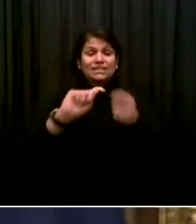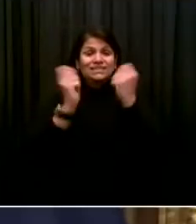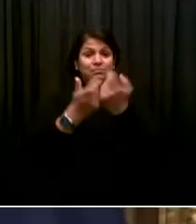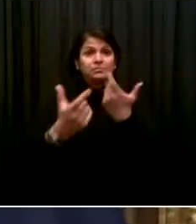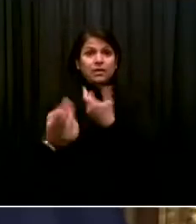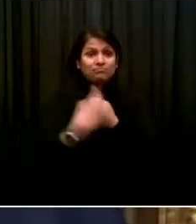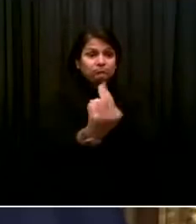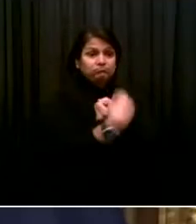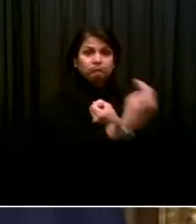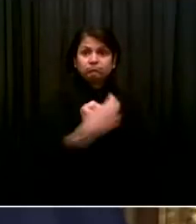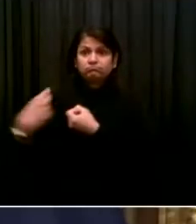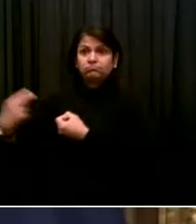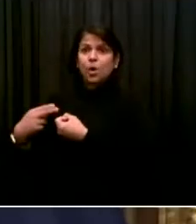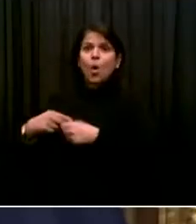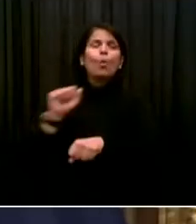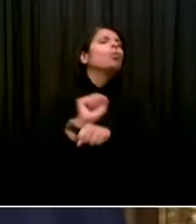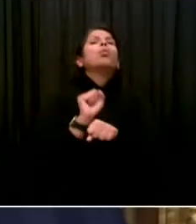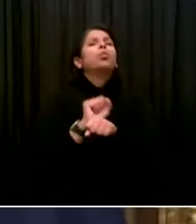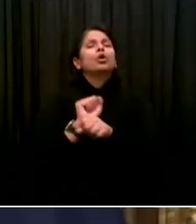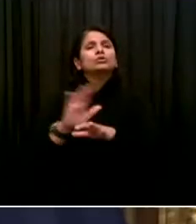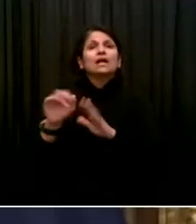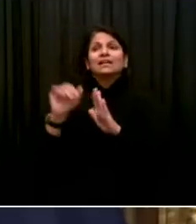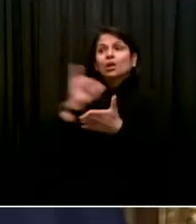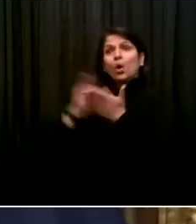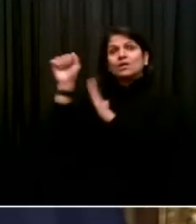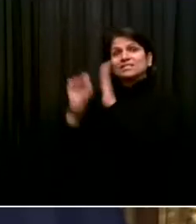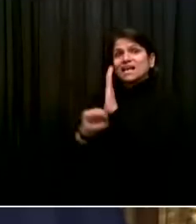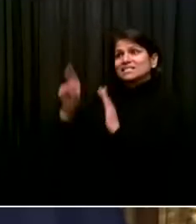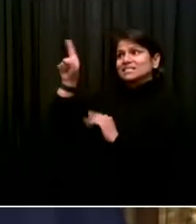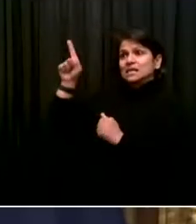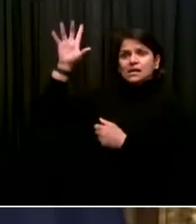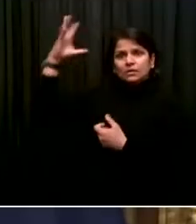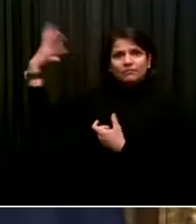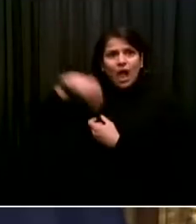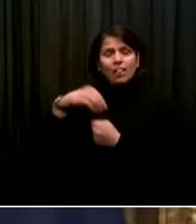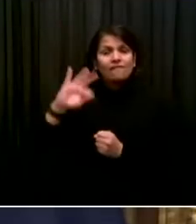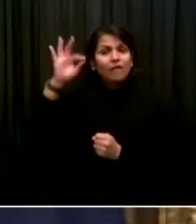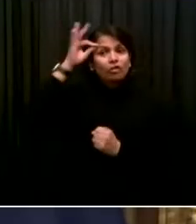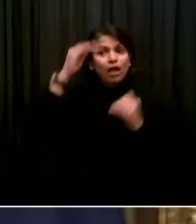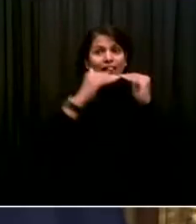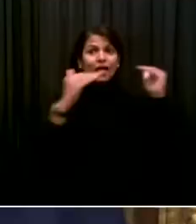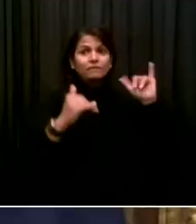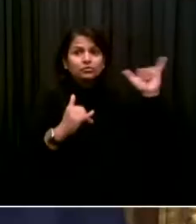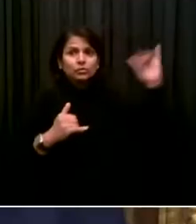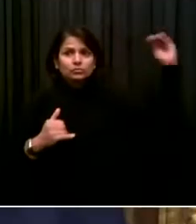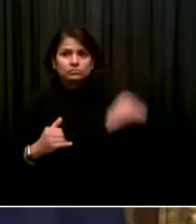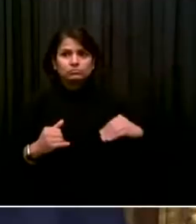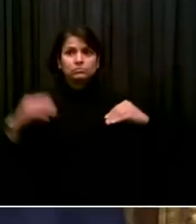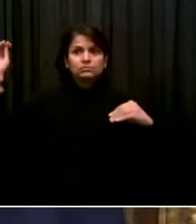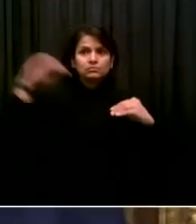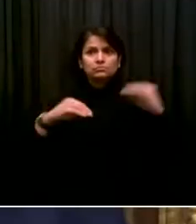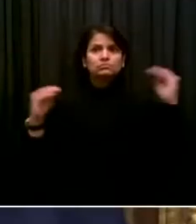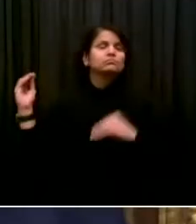SYSTEM. WE ARE GOING TO INVOLVE EVERY COUNMMITY. EVERY PRECINCT AND OUR STATE AND FEDERAL PARTRNES .